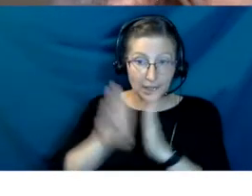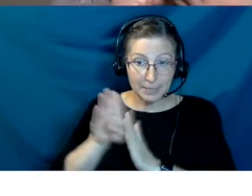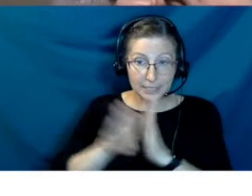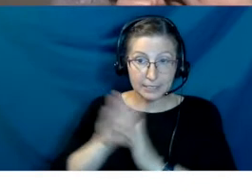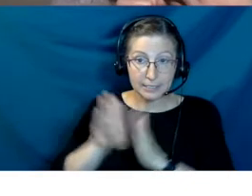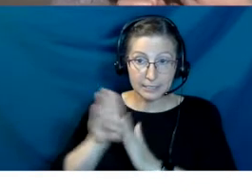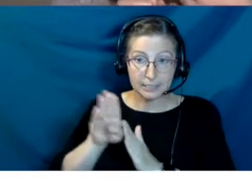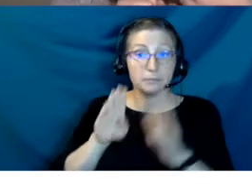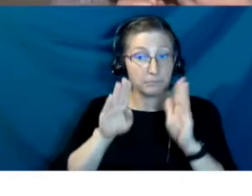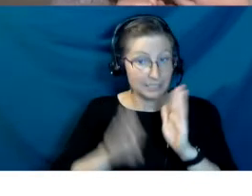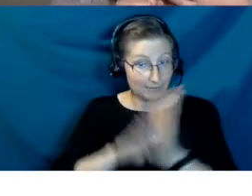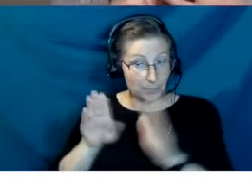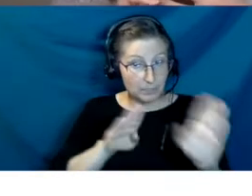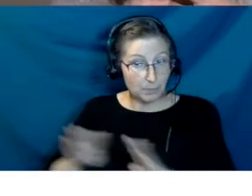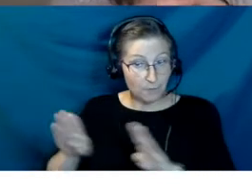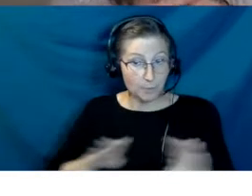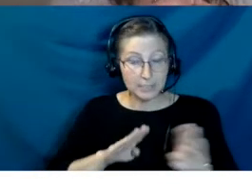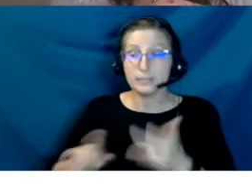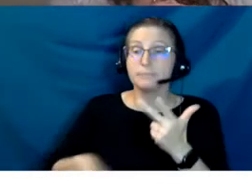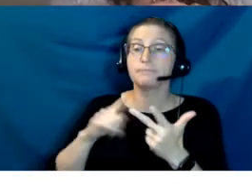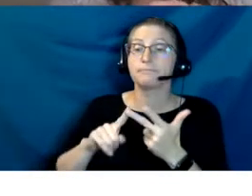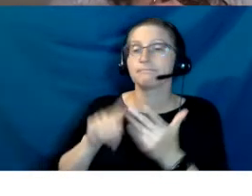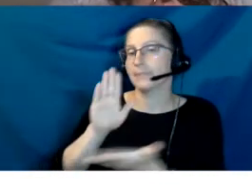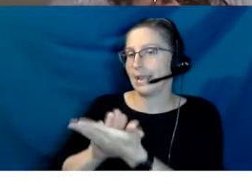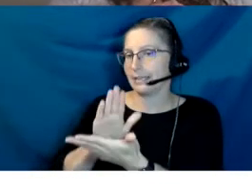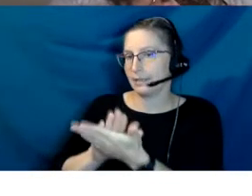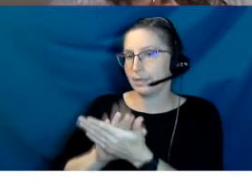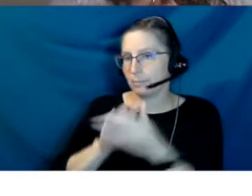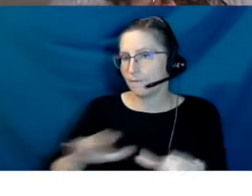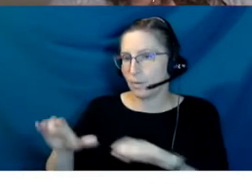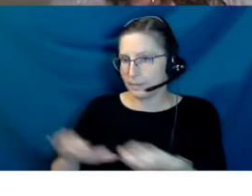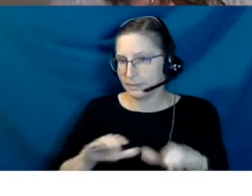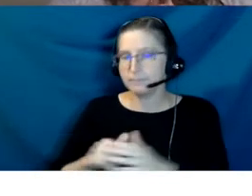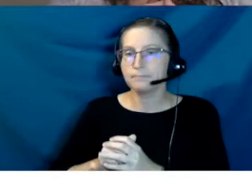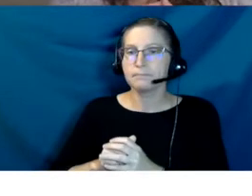academic performance. And we will go into those a little bit more in depth later on